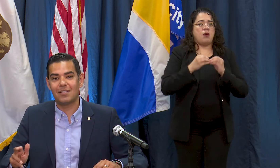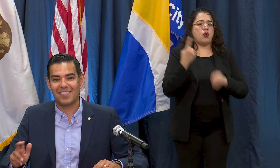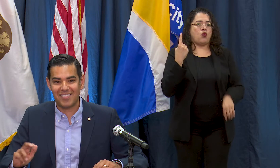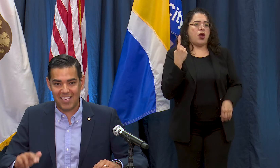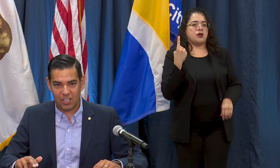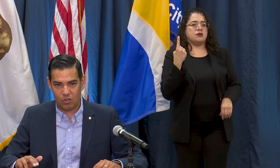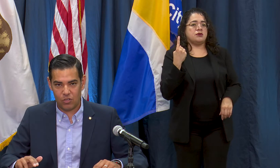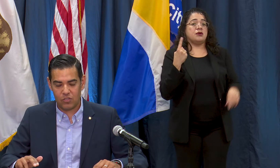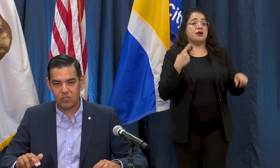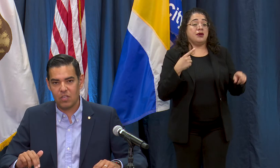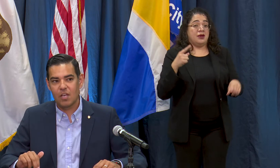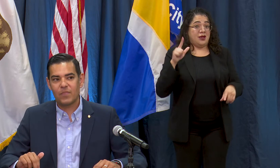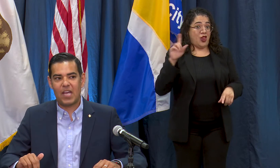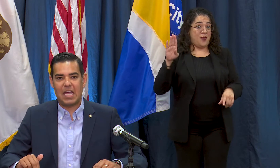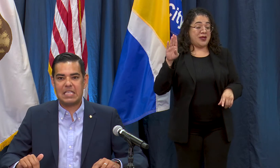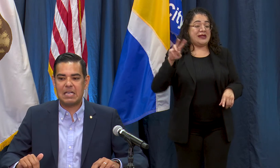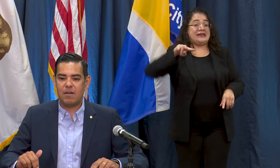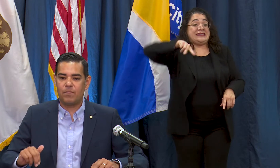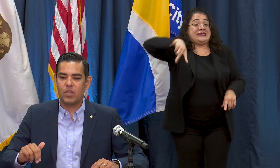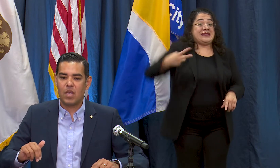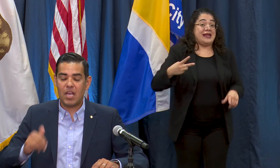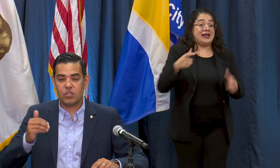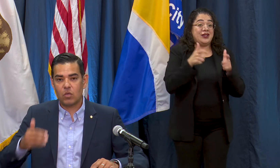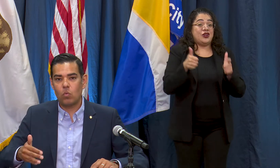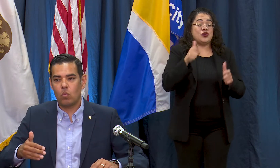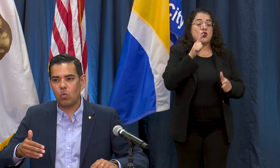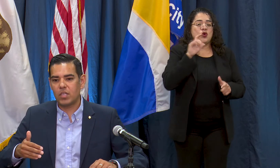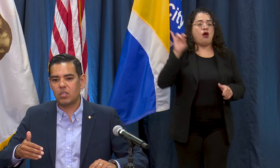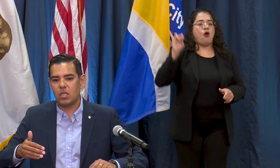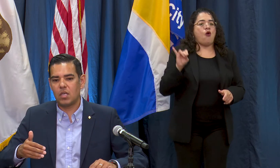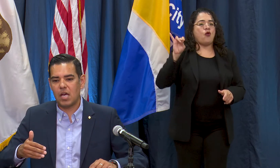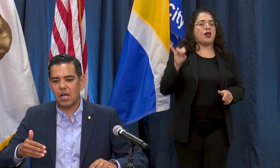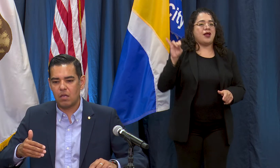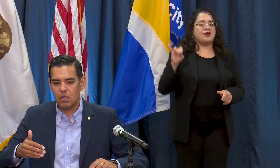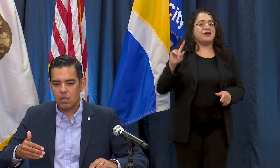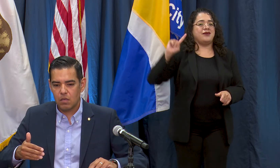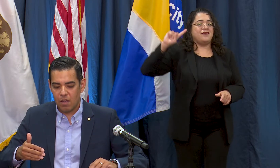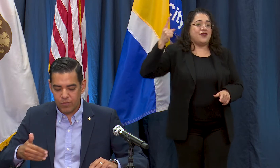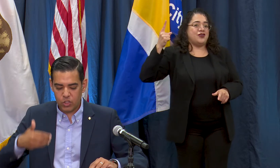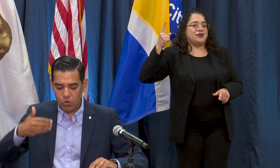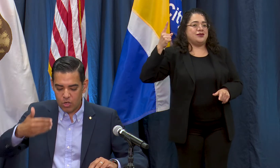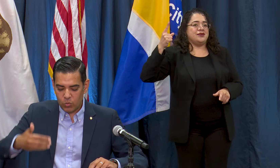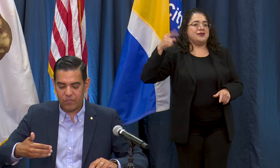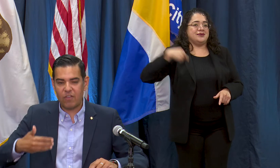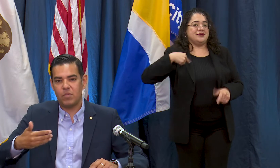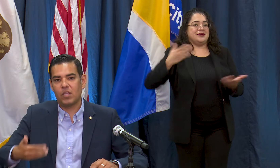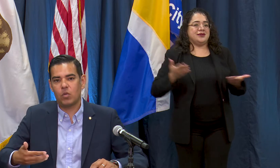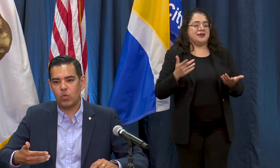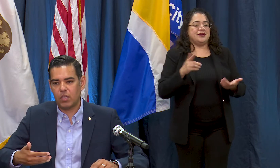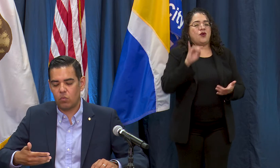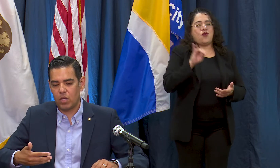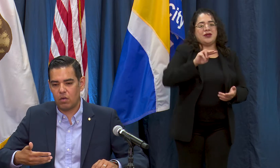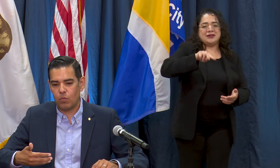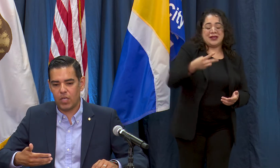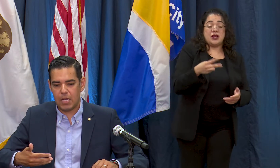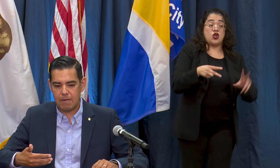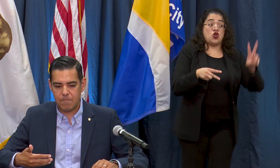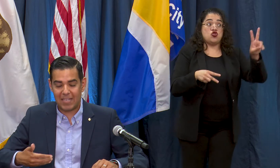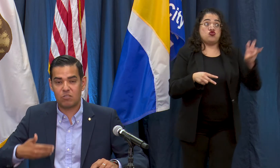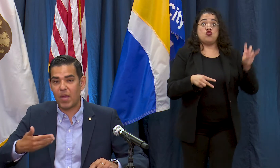is the second largest. Of the 225 million, we expect